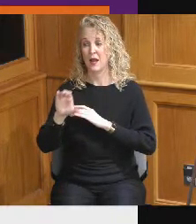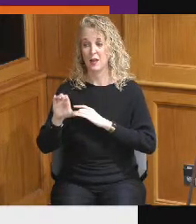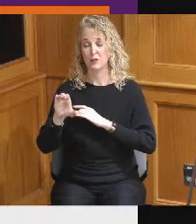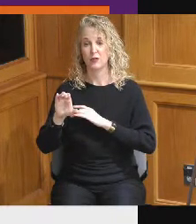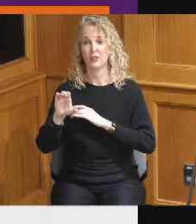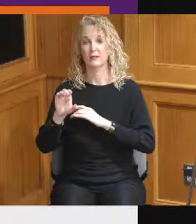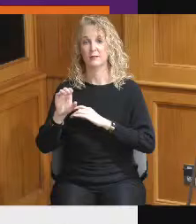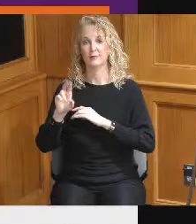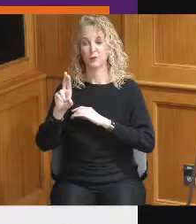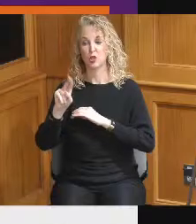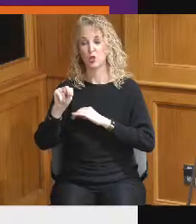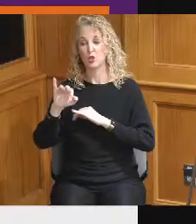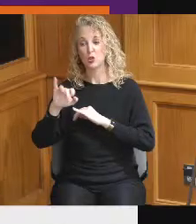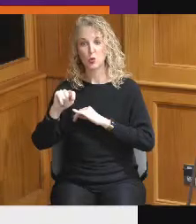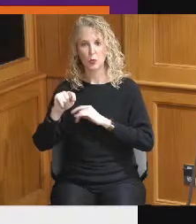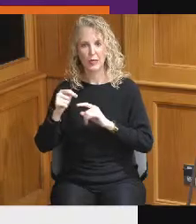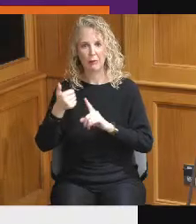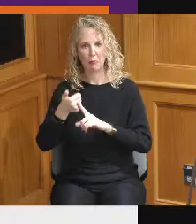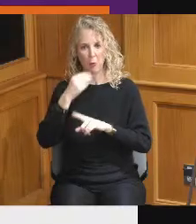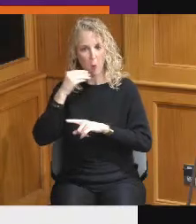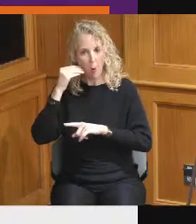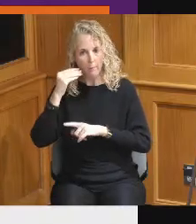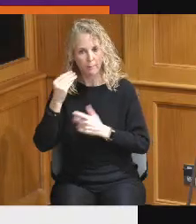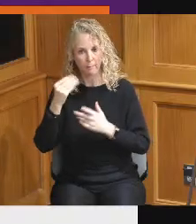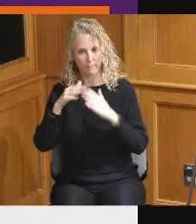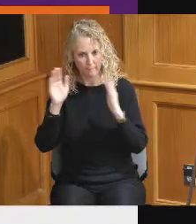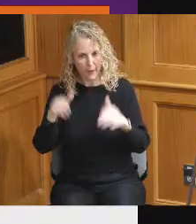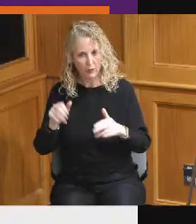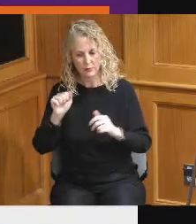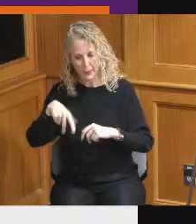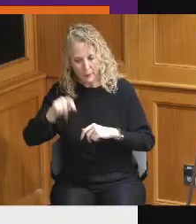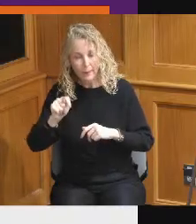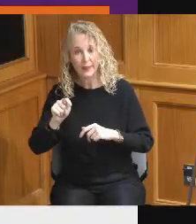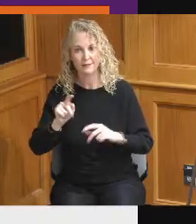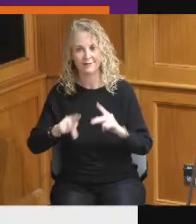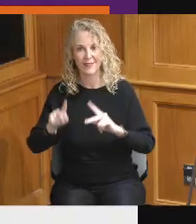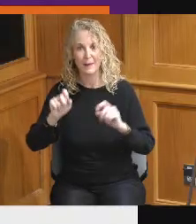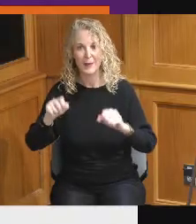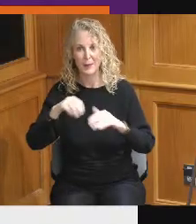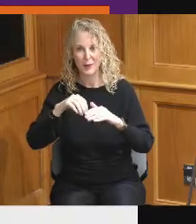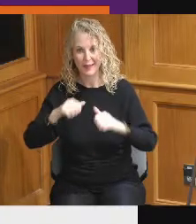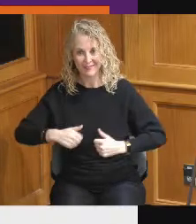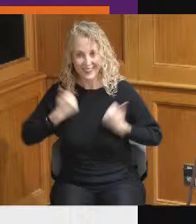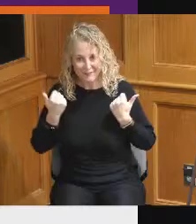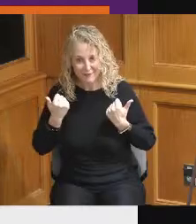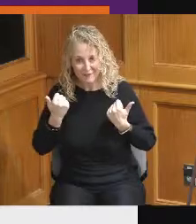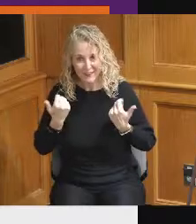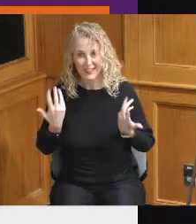me units that have a affordability restriction on them to illustrate sort of how the program